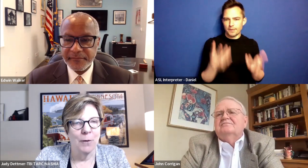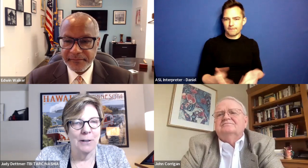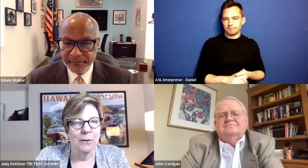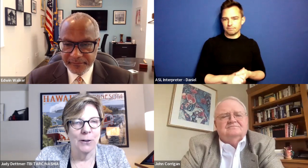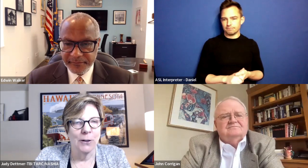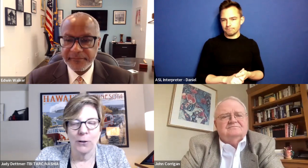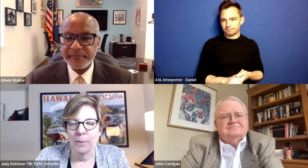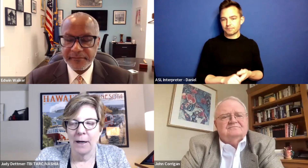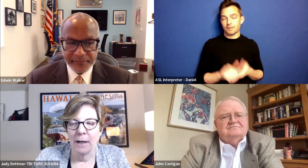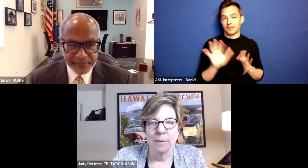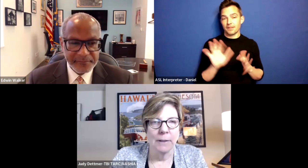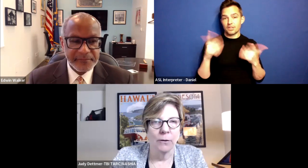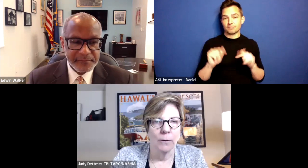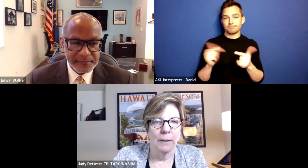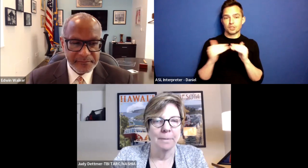going to turn it over to my colleague Maria Crowley.